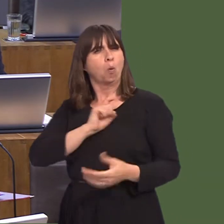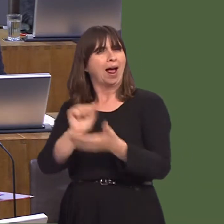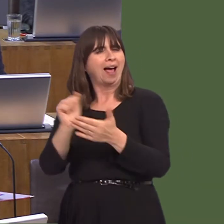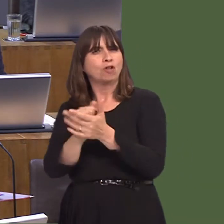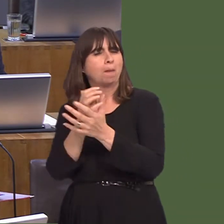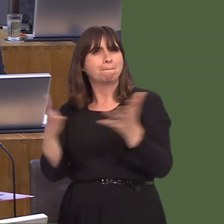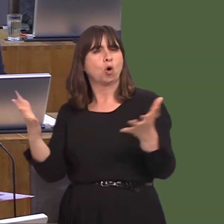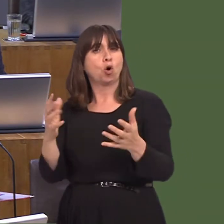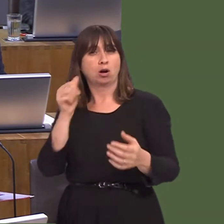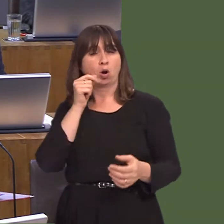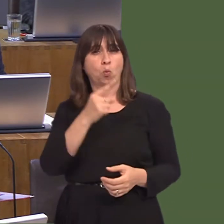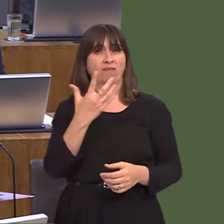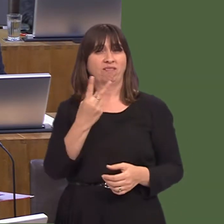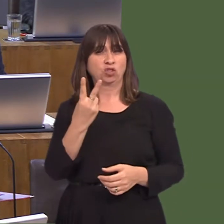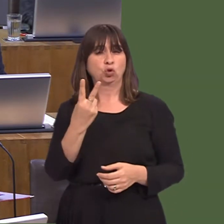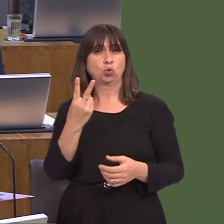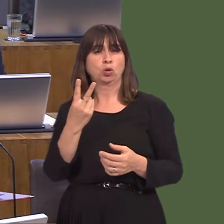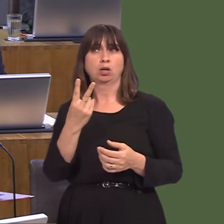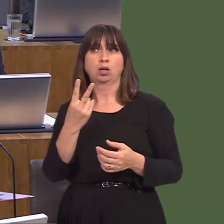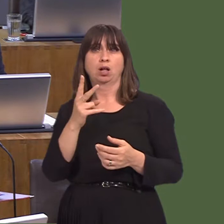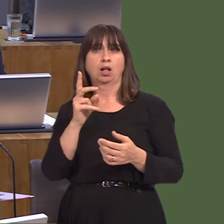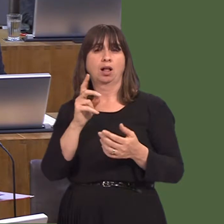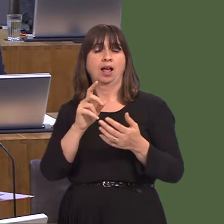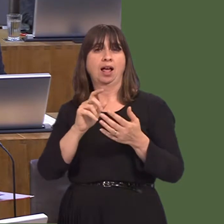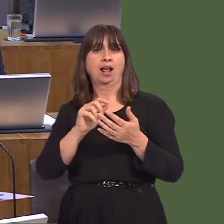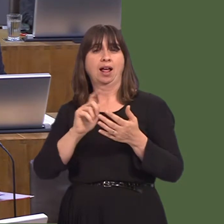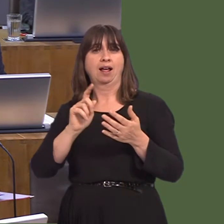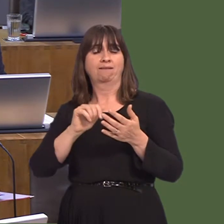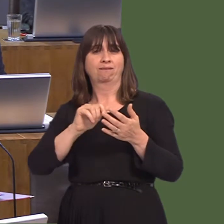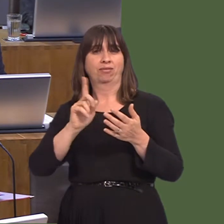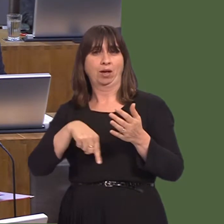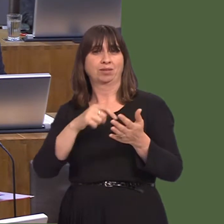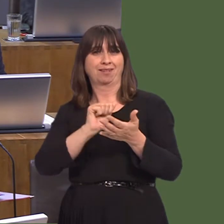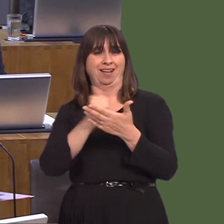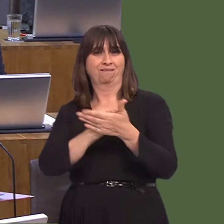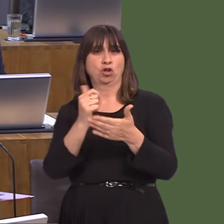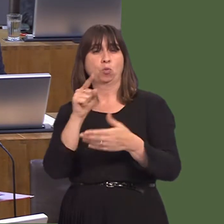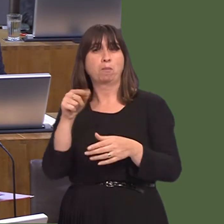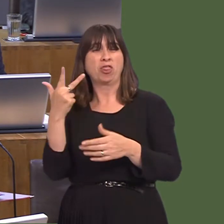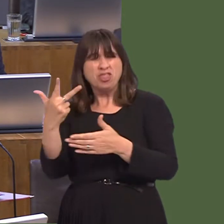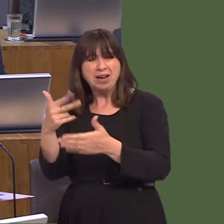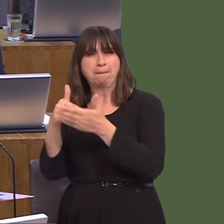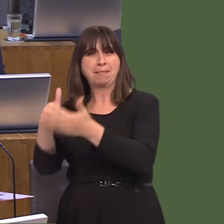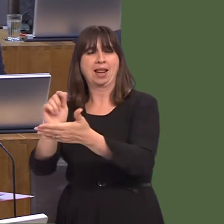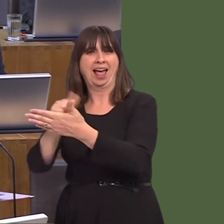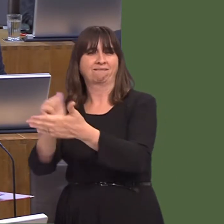For example, there were 152,000 adverts in 2006 but 1.3 million adverts shown in 2012óand